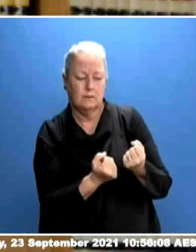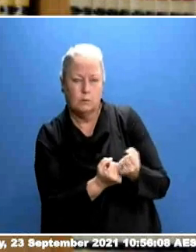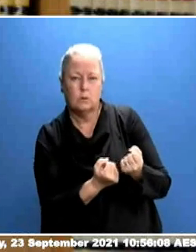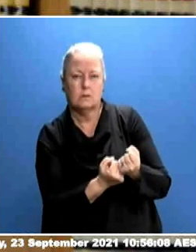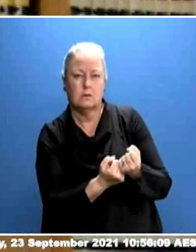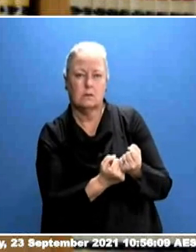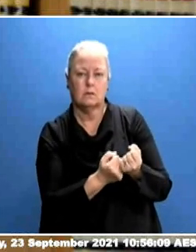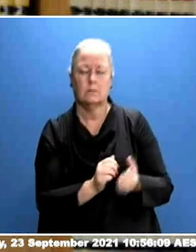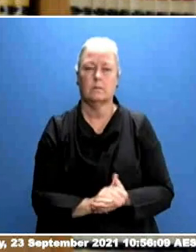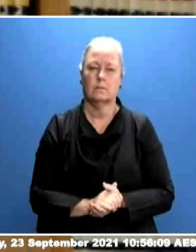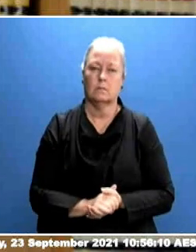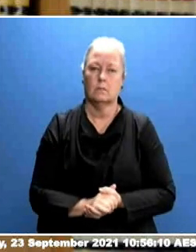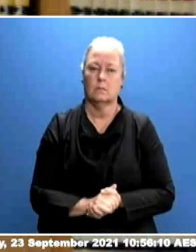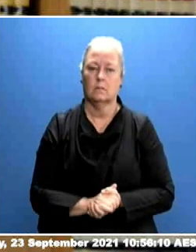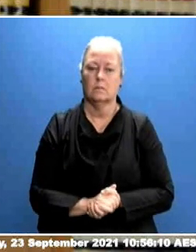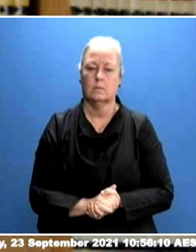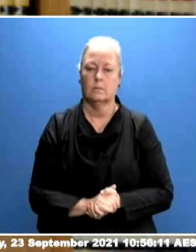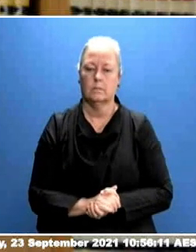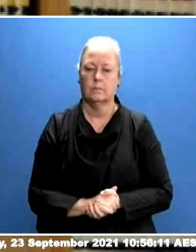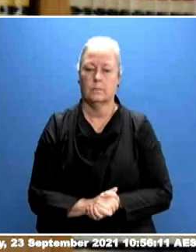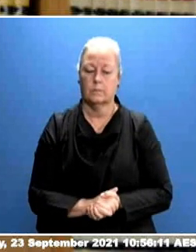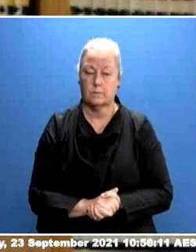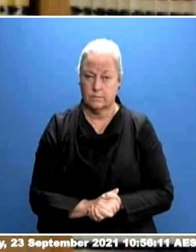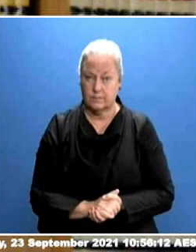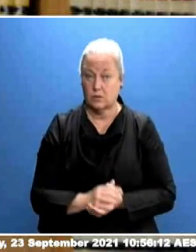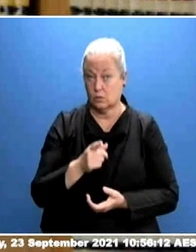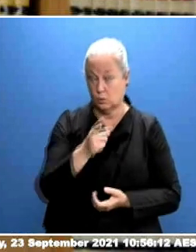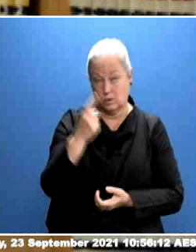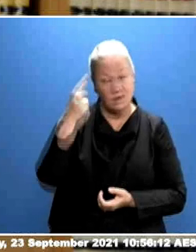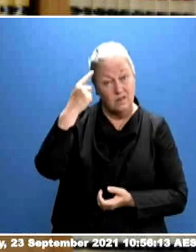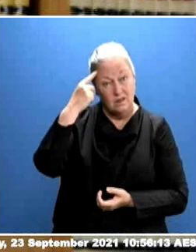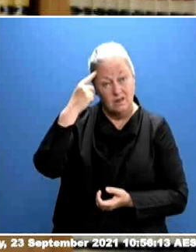Is that something that is currently a policy